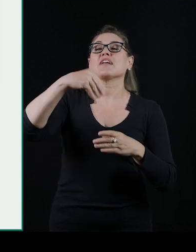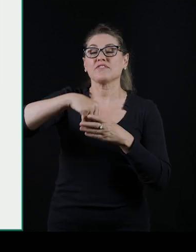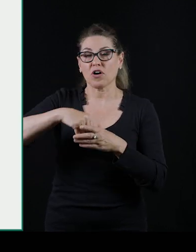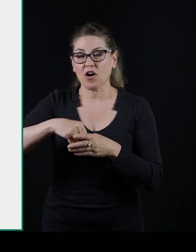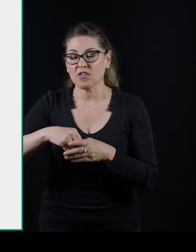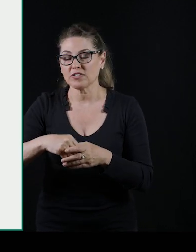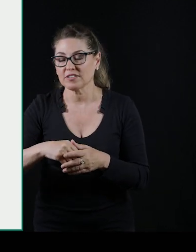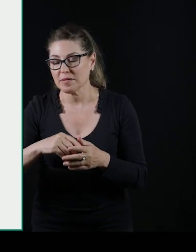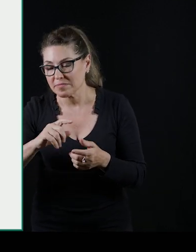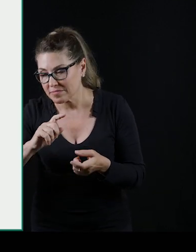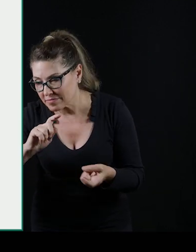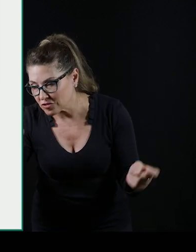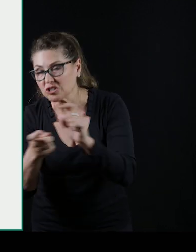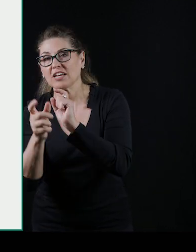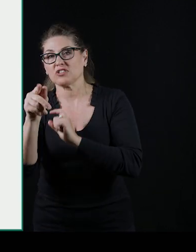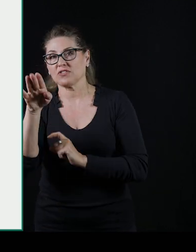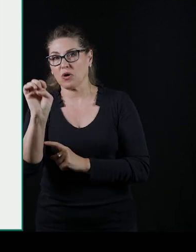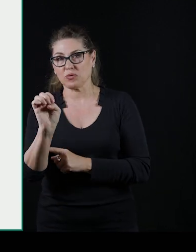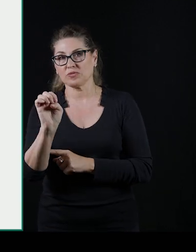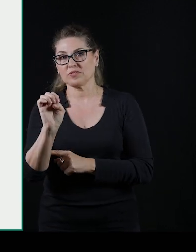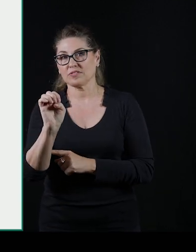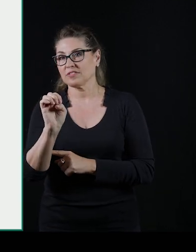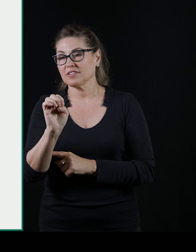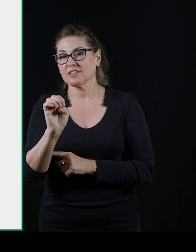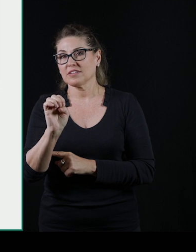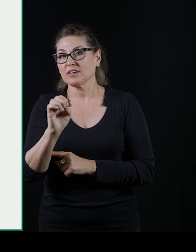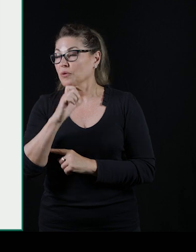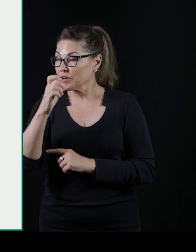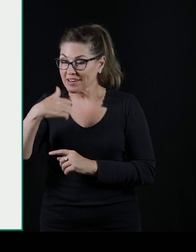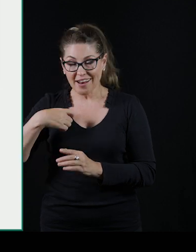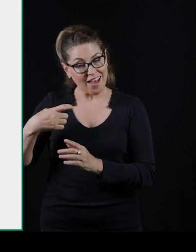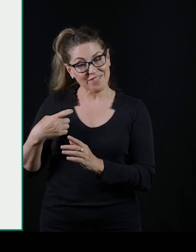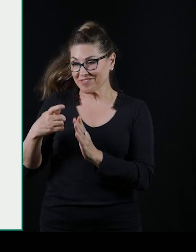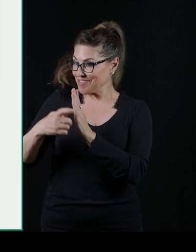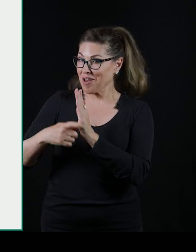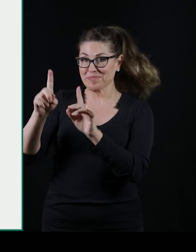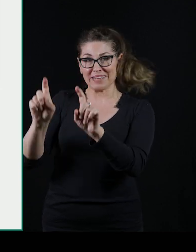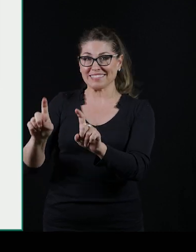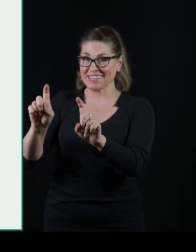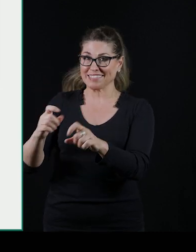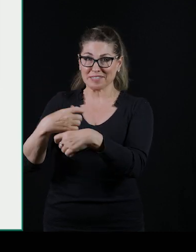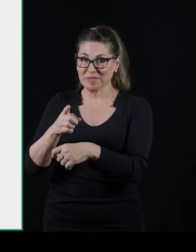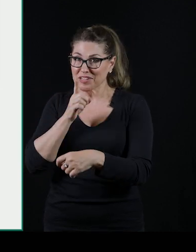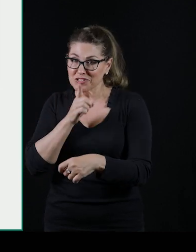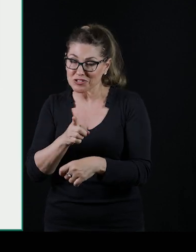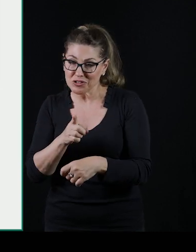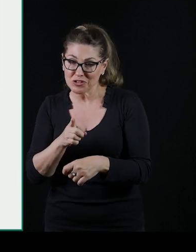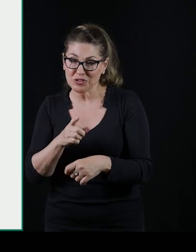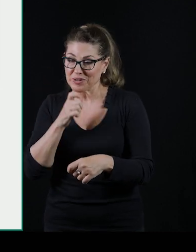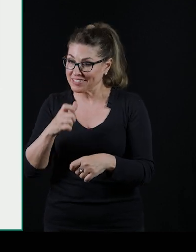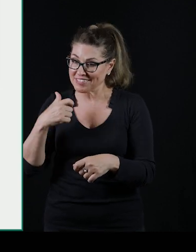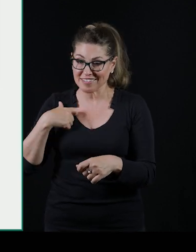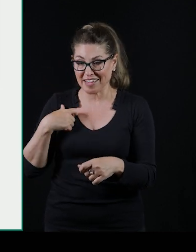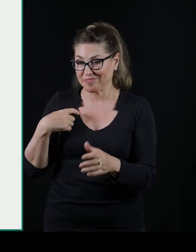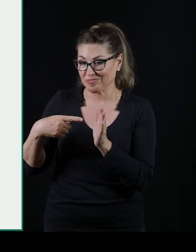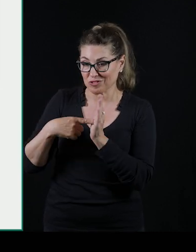involved a massive refactoring of code and we didn't really have any automated tests to make sure that we didn't introduce regressions.